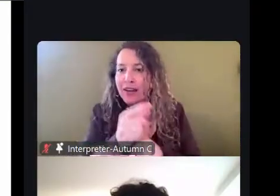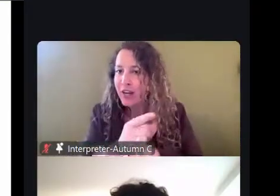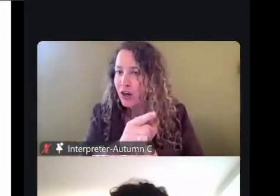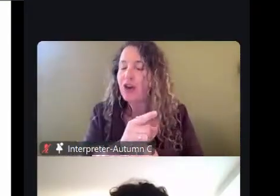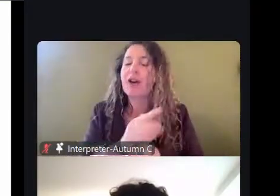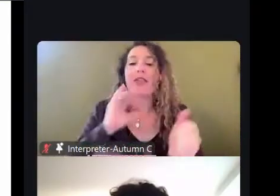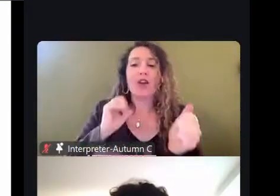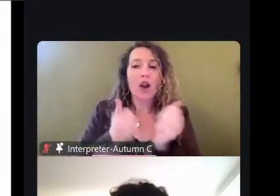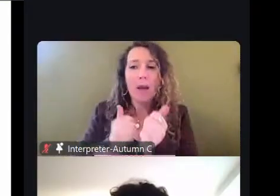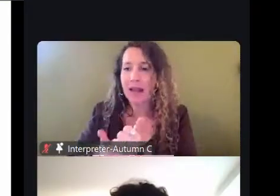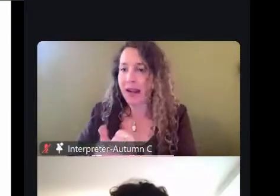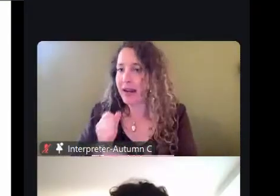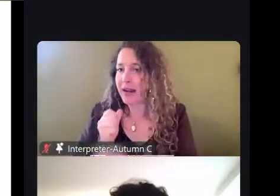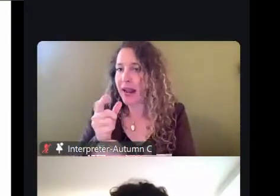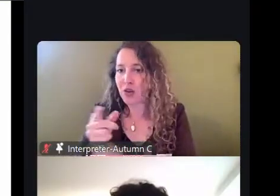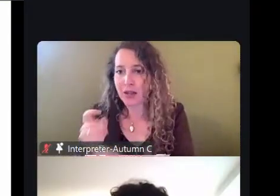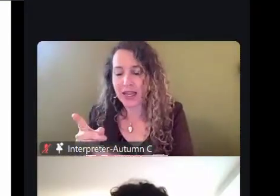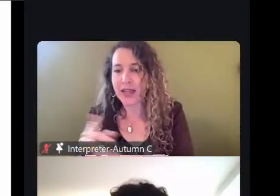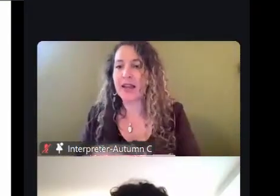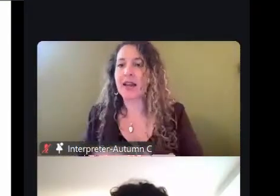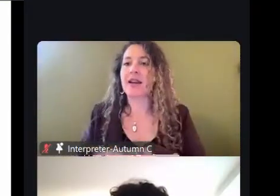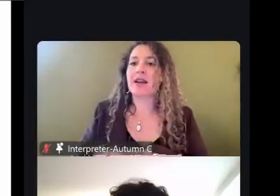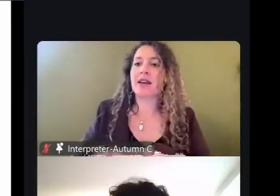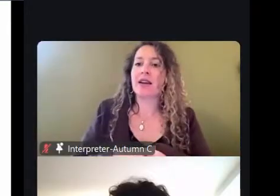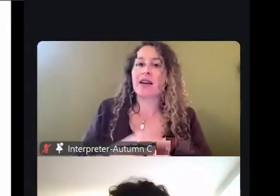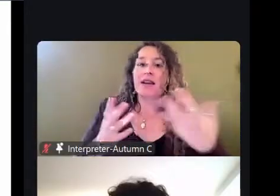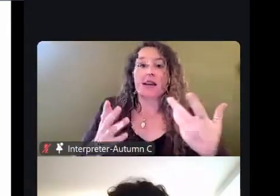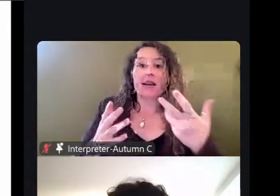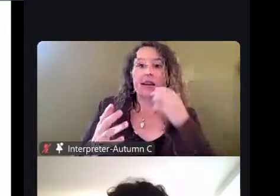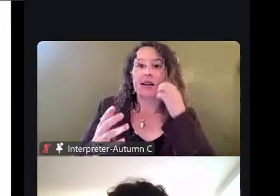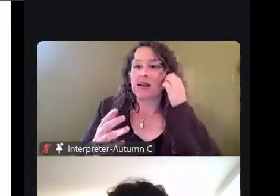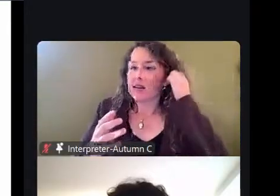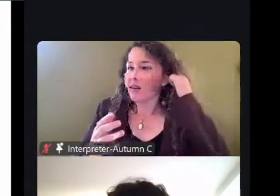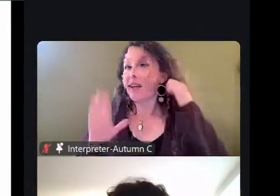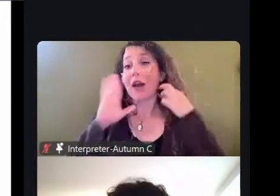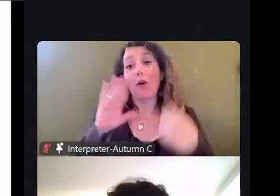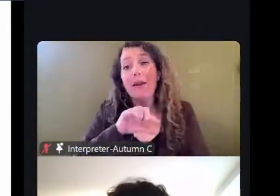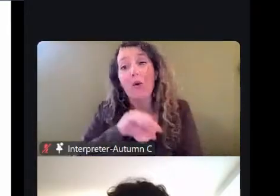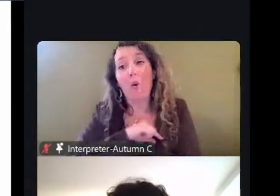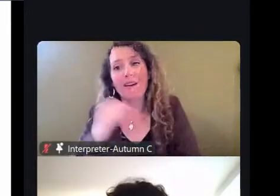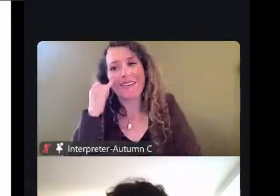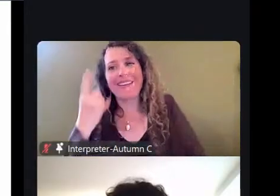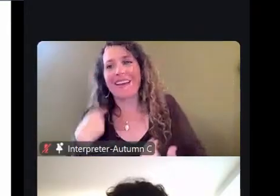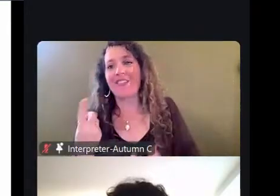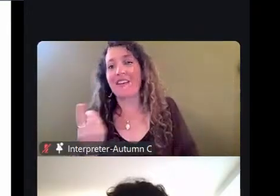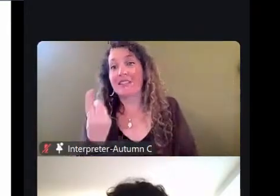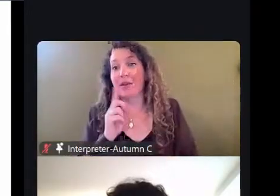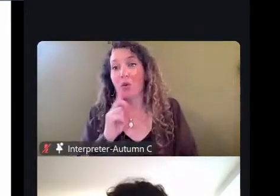And unless something more significant comes out treatment-wise, and then it'll be quarterly, but there's nothing,